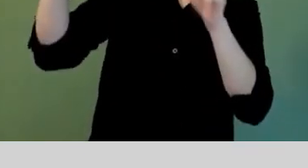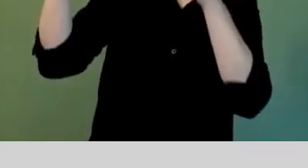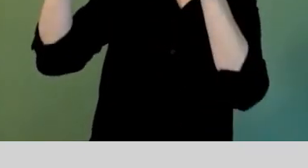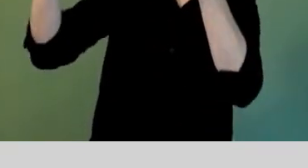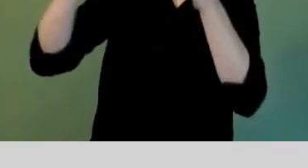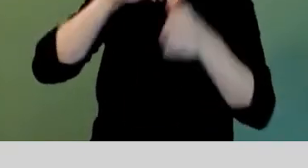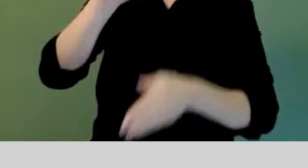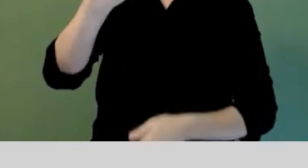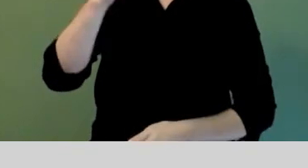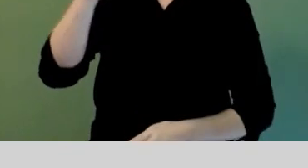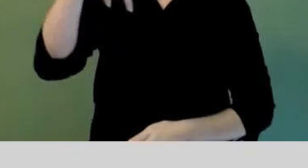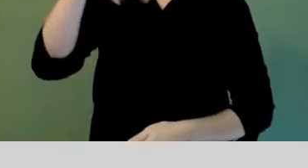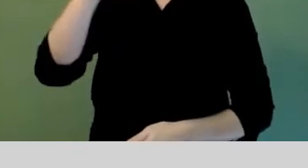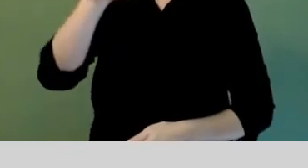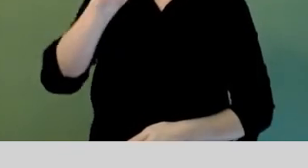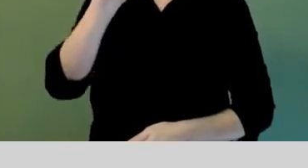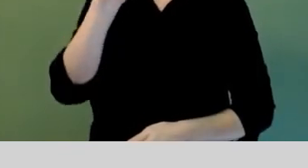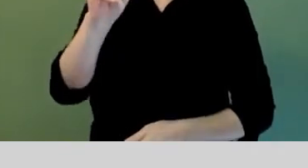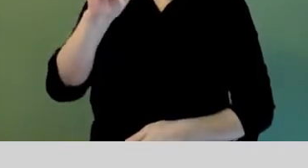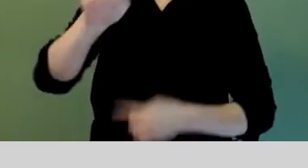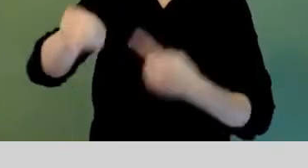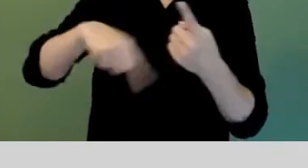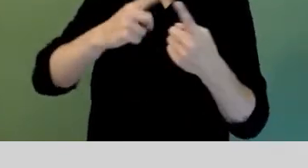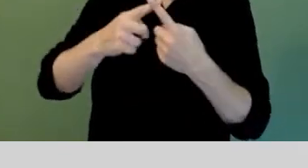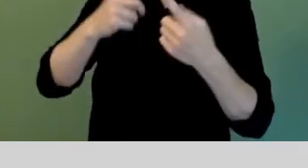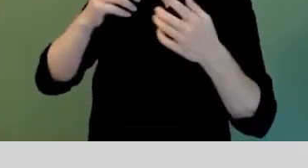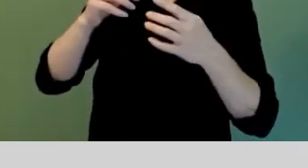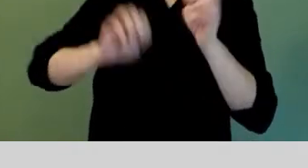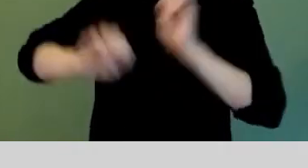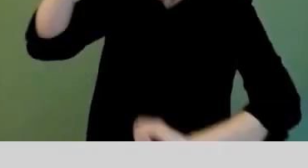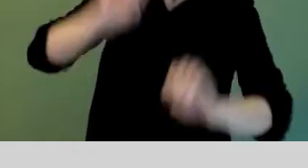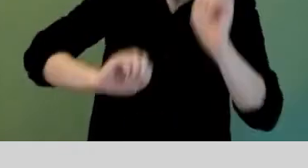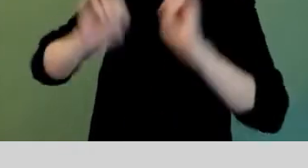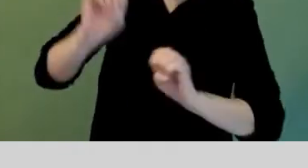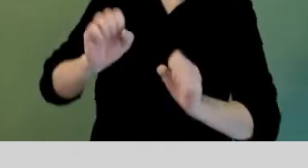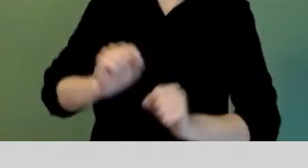that when evaluated, it gives a decorated function. That decorated function is itself called